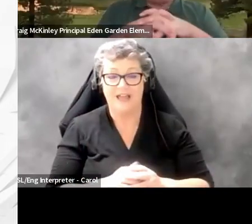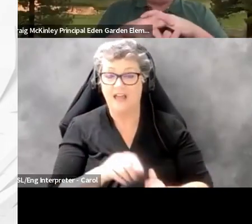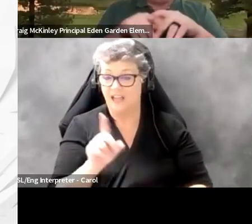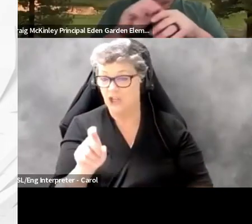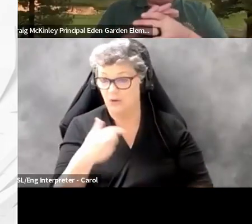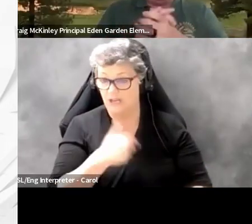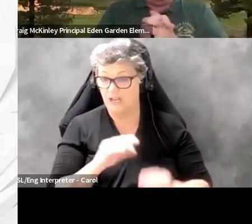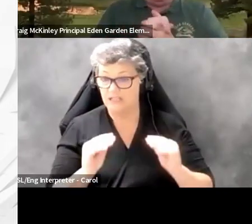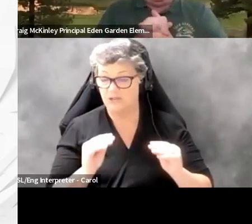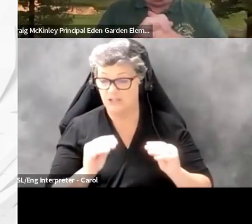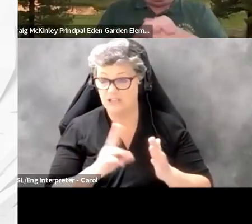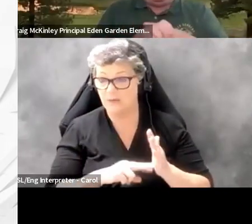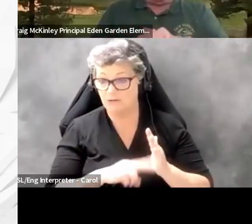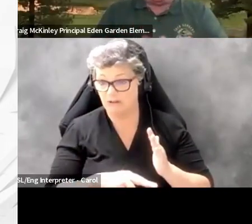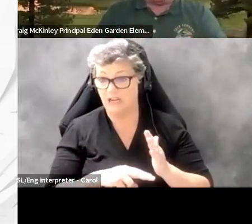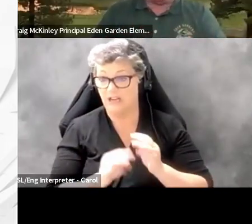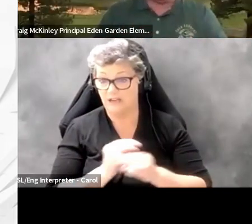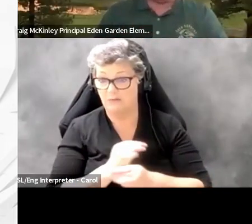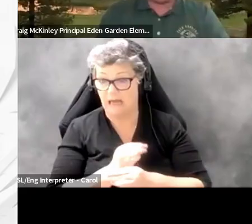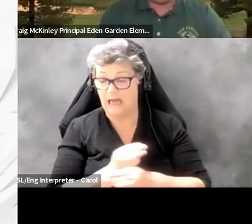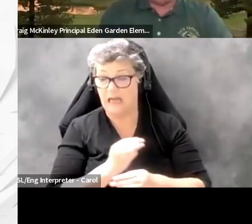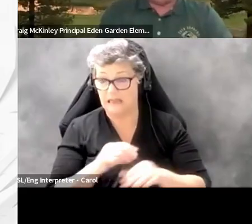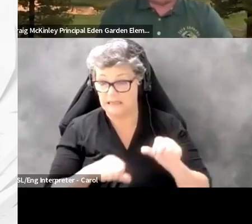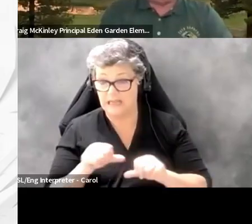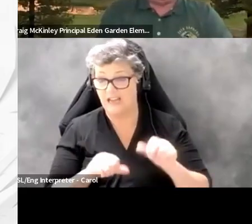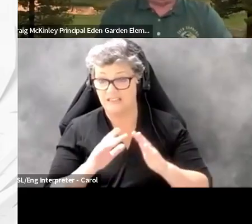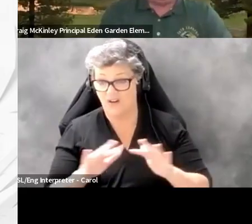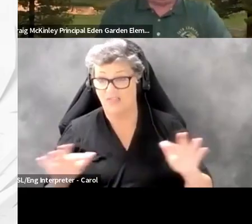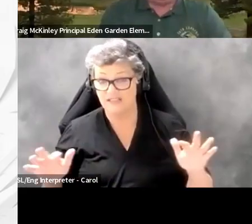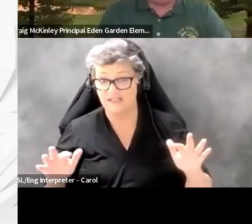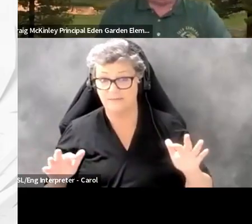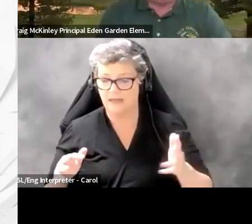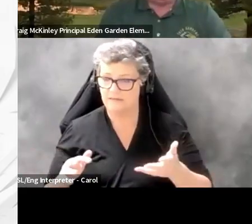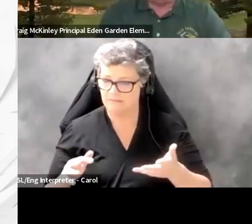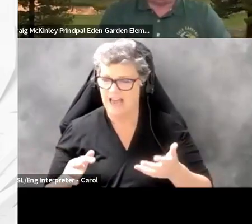teach them to read and do math and science and all this stuff and I'm only got this amount of time. I